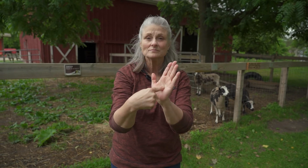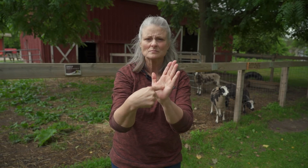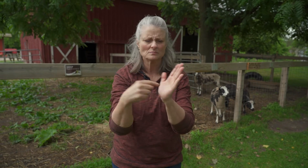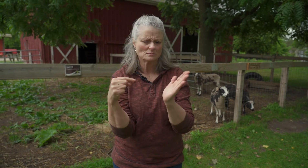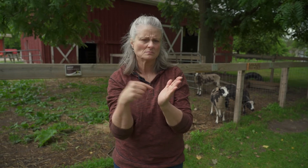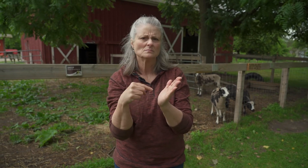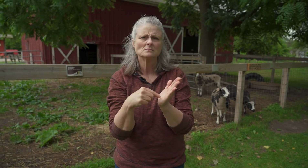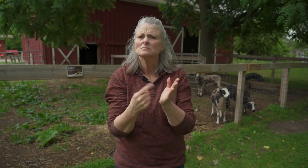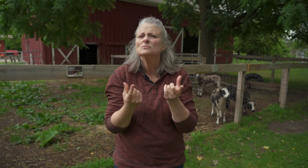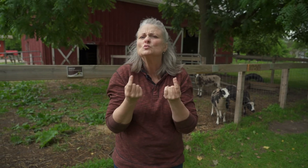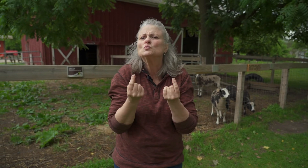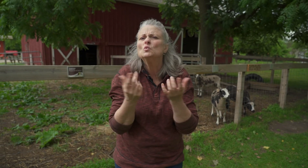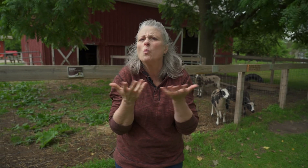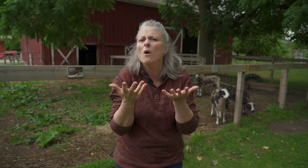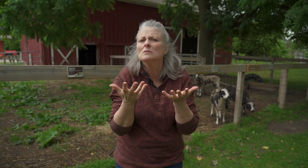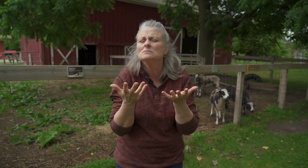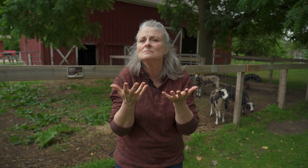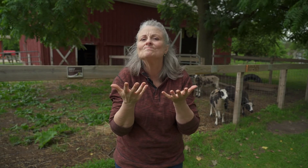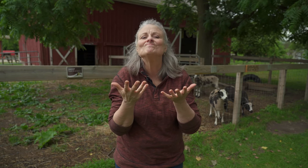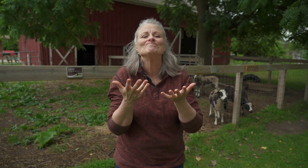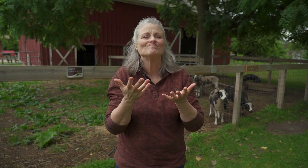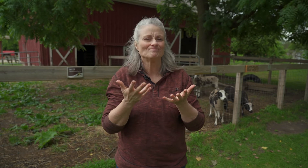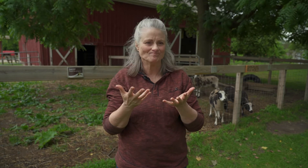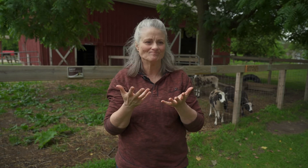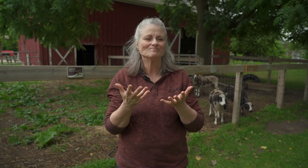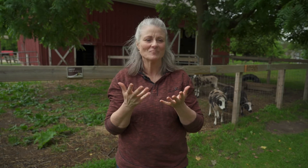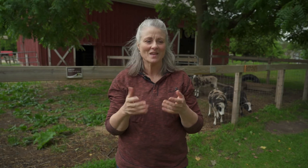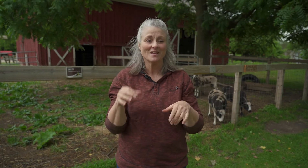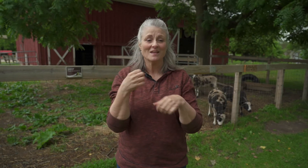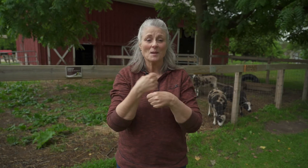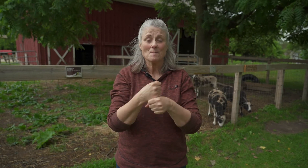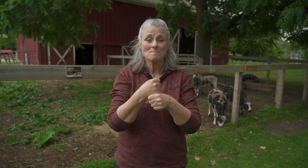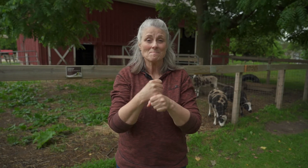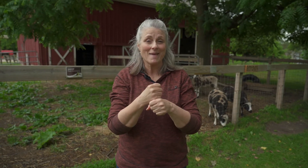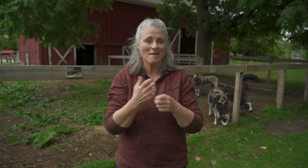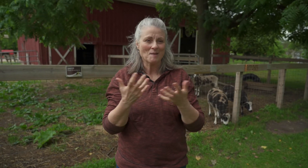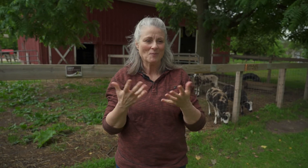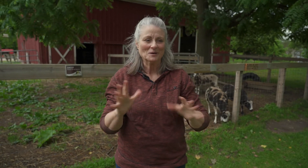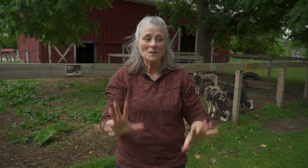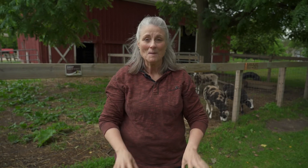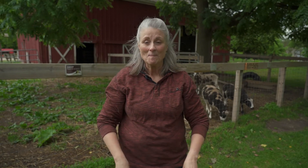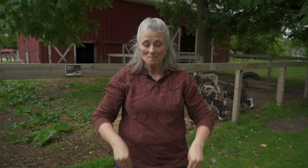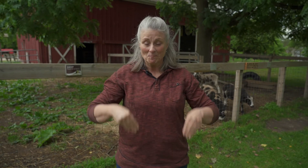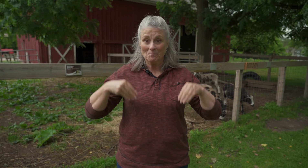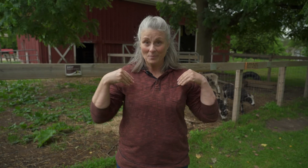So I've shown you the wool that comes up off of a sheep, but what do they do with it after that?